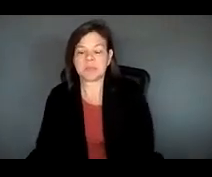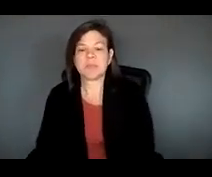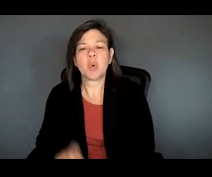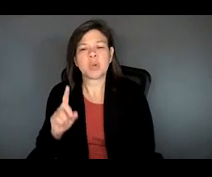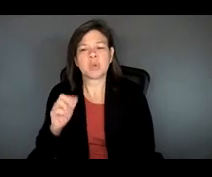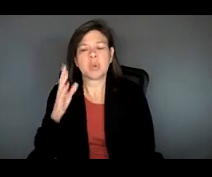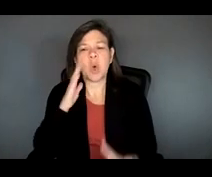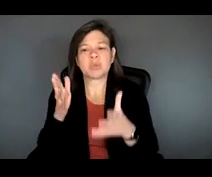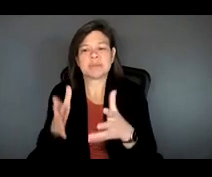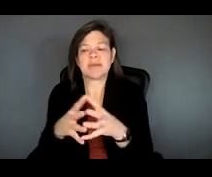time for Q&A at the end.